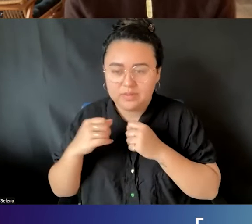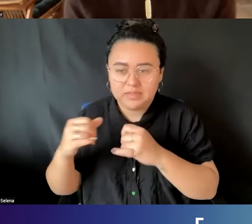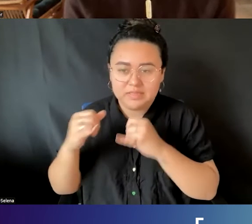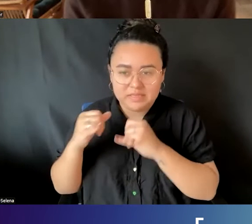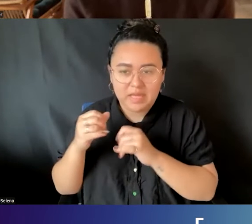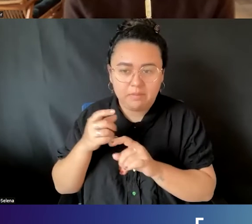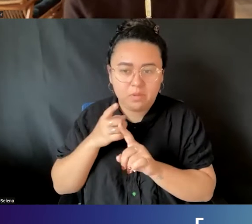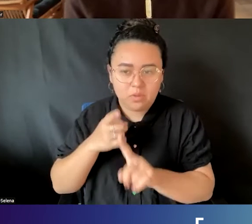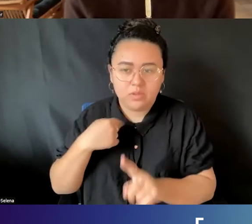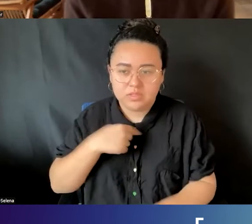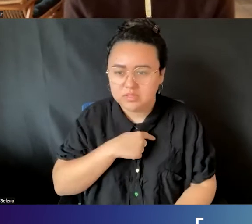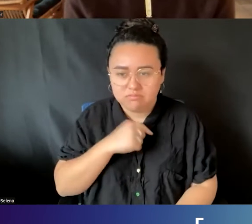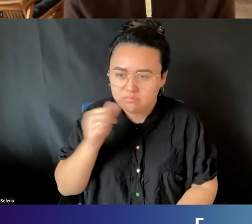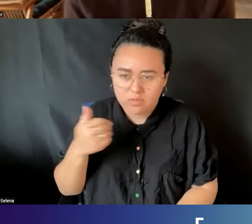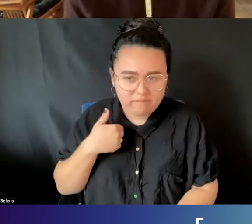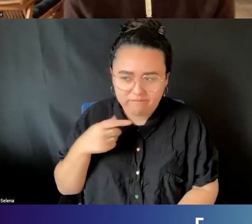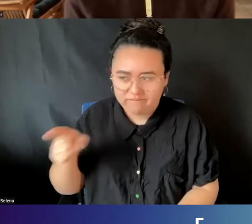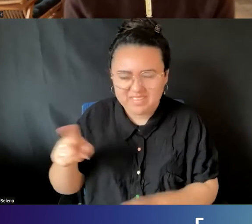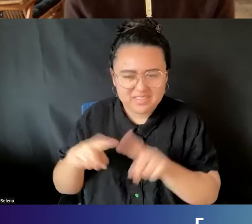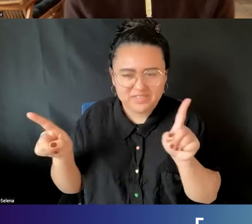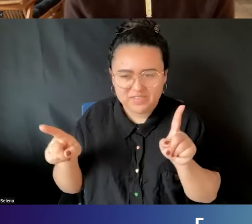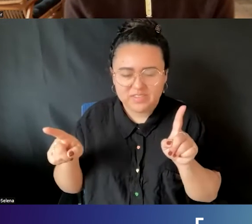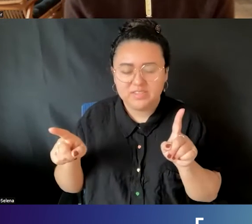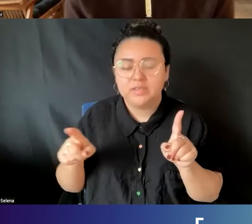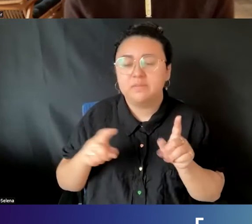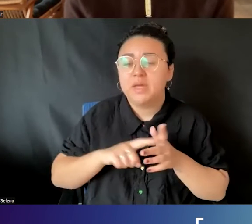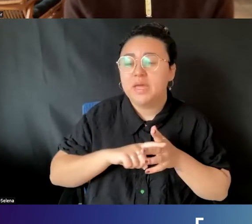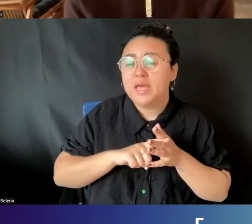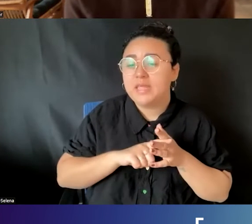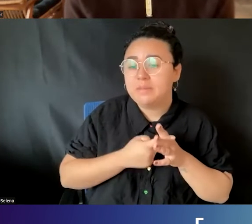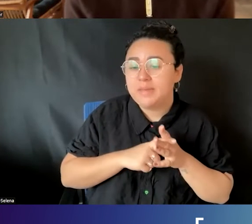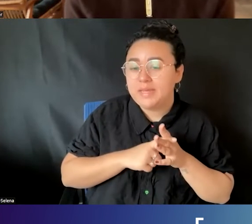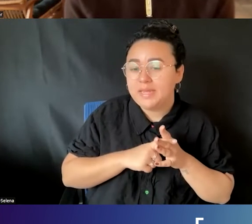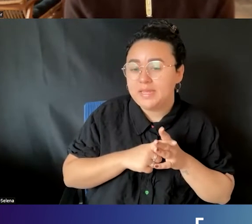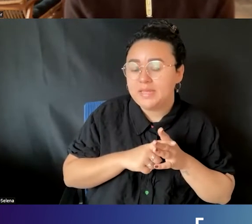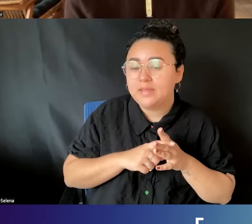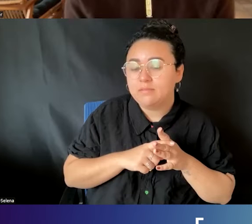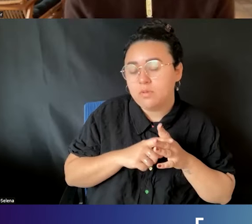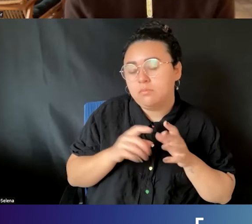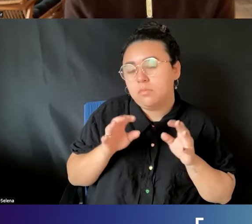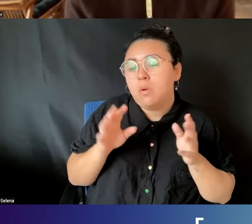And when you frame the conversation at the earliest stages, ideally with a good sales agent, right, as your advocate,